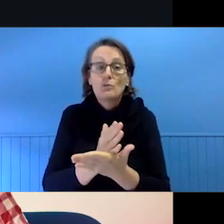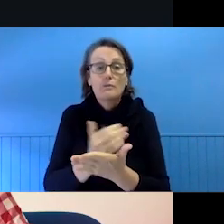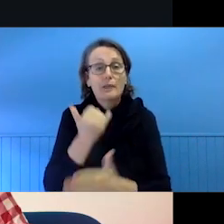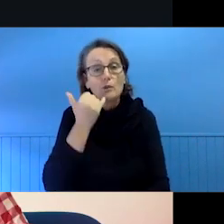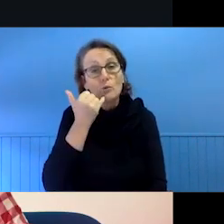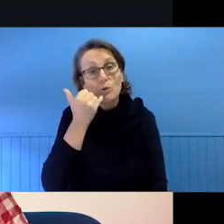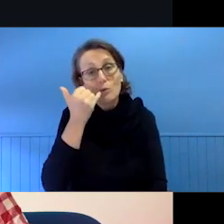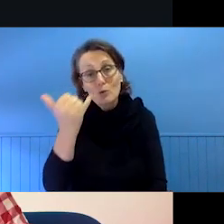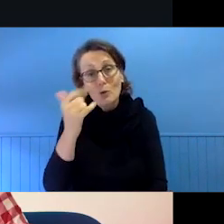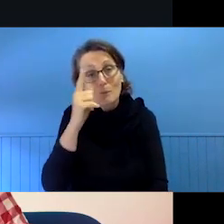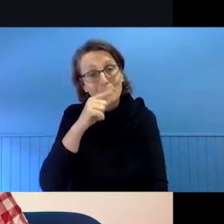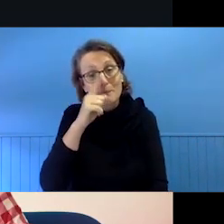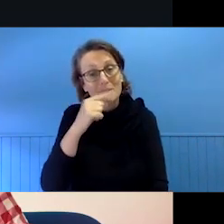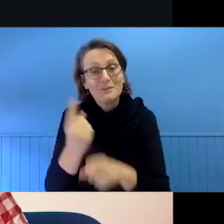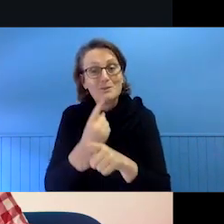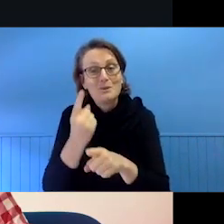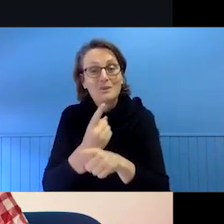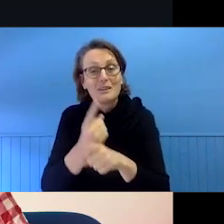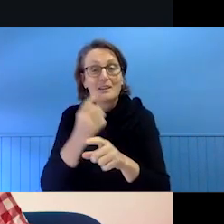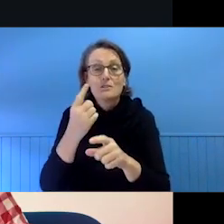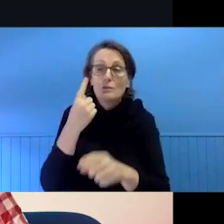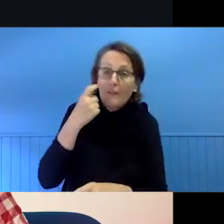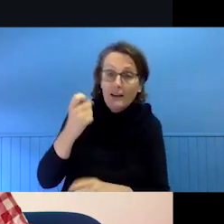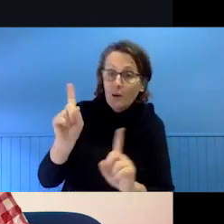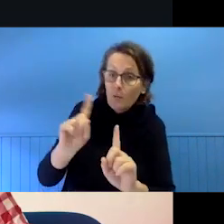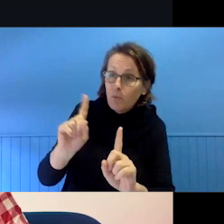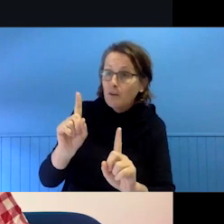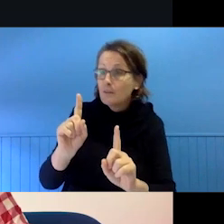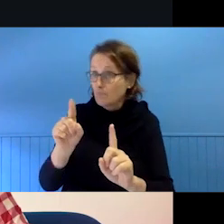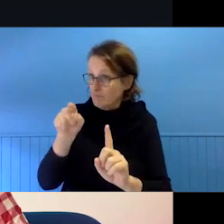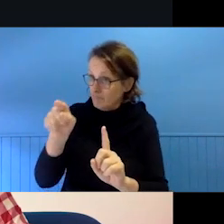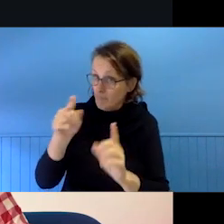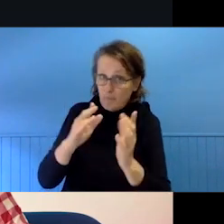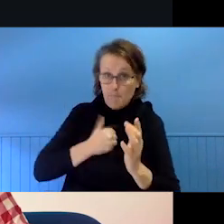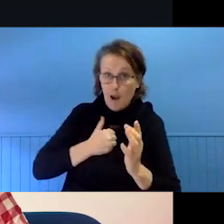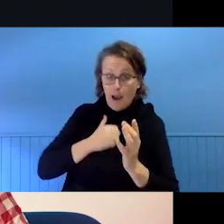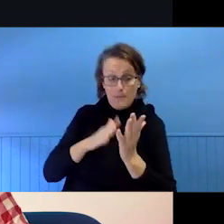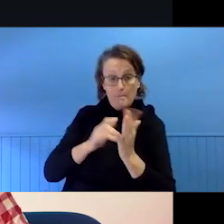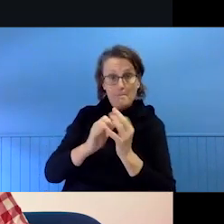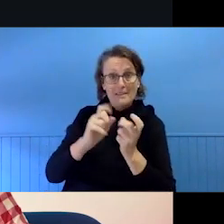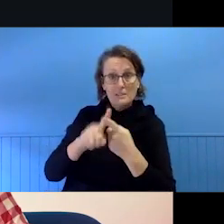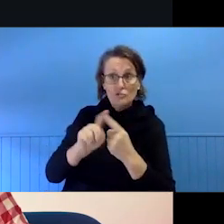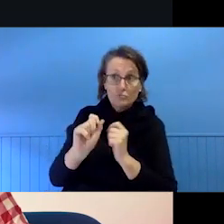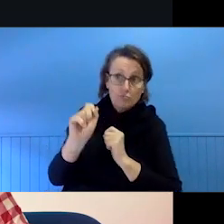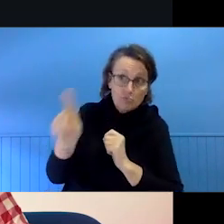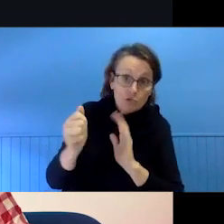to people so that you can find out about how those messages are landing, where people are at, and what they're doing, and this slide